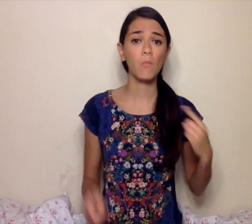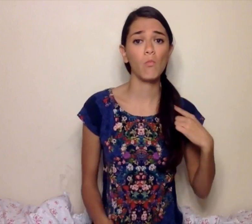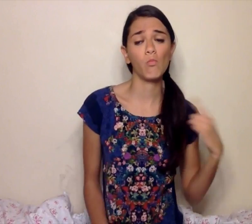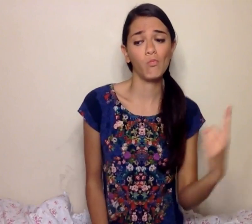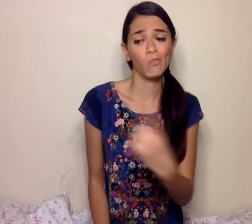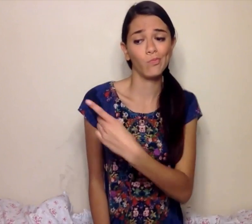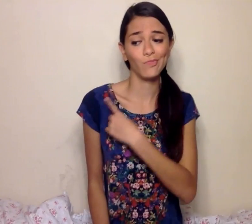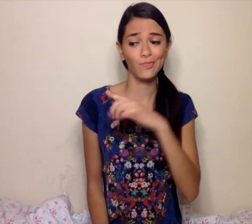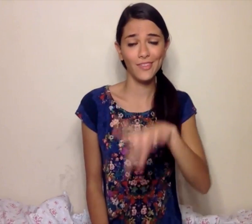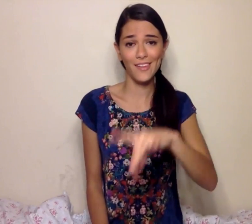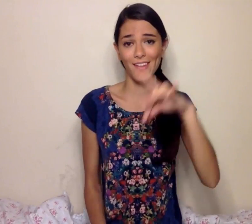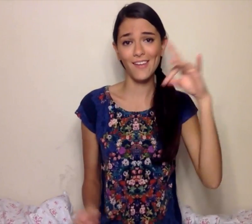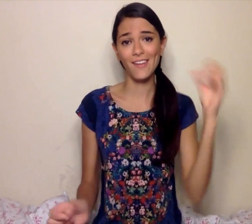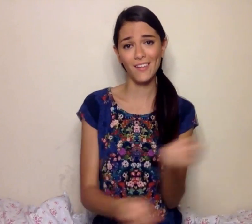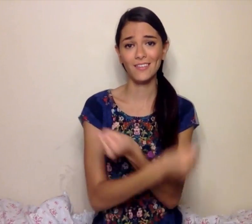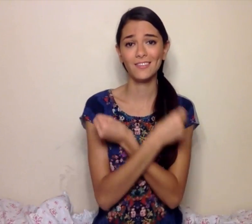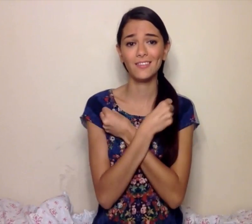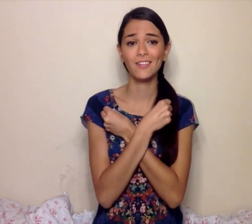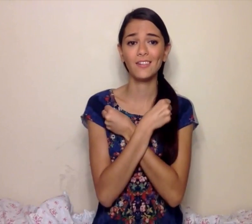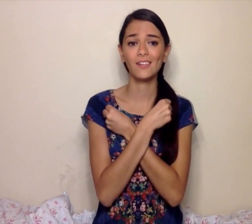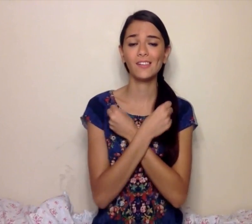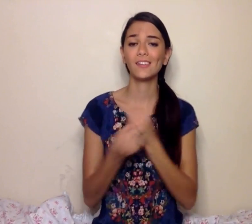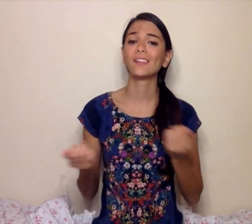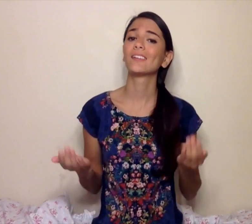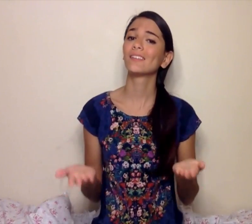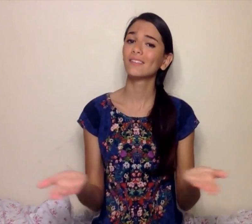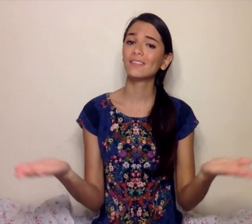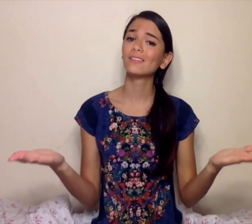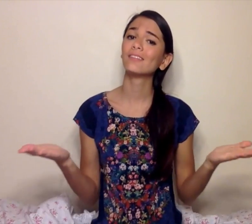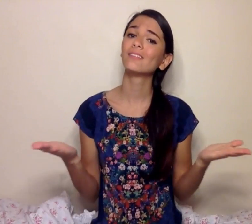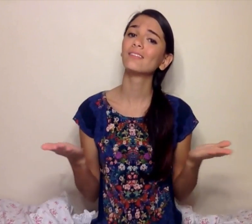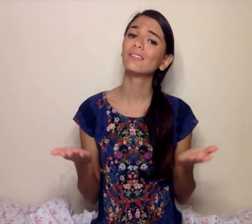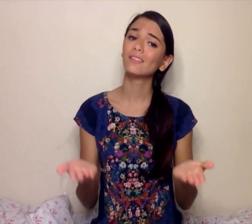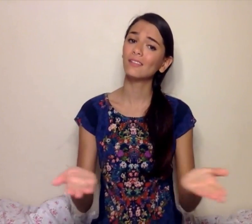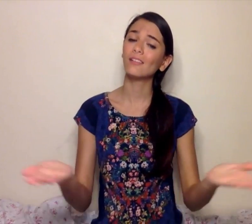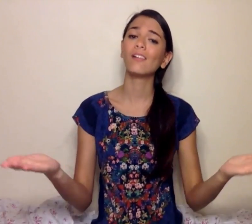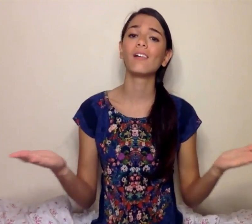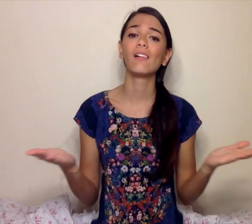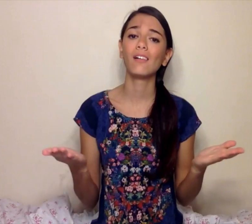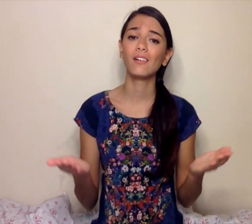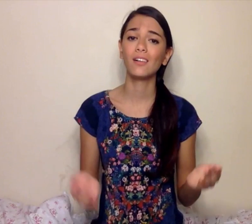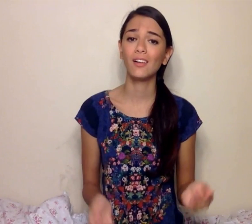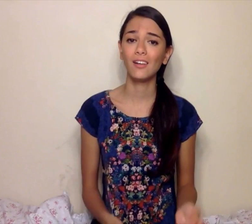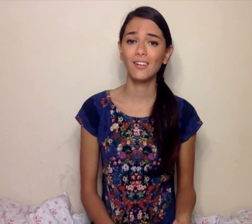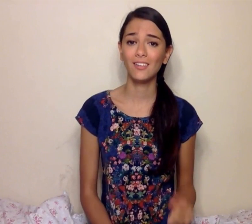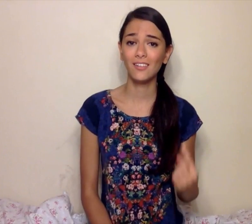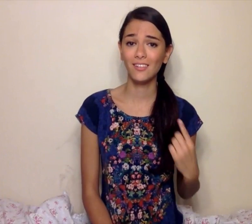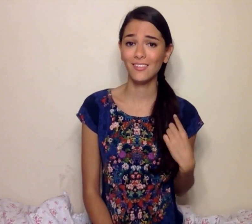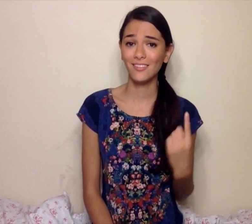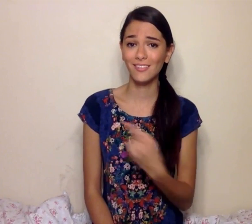Maybe we found love right where we are